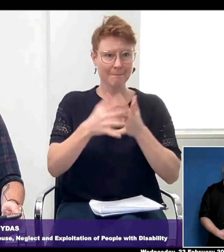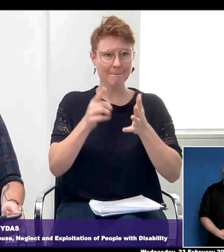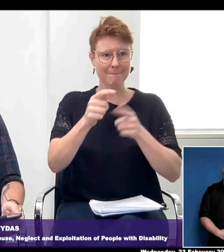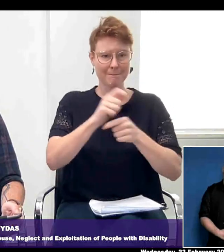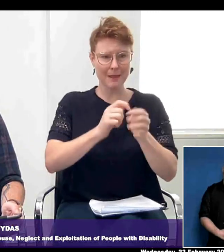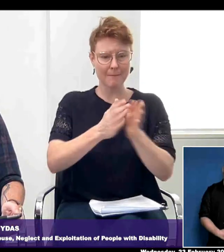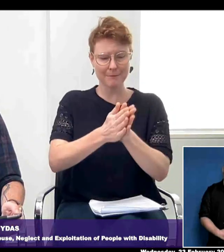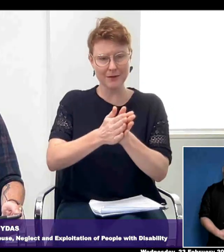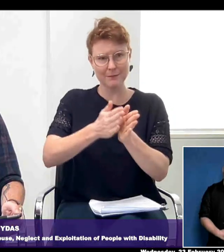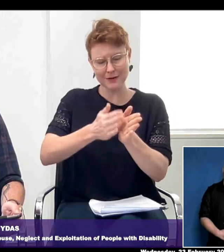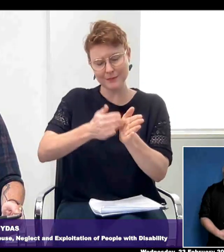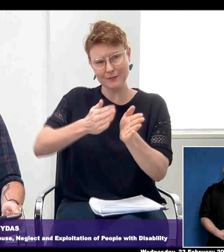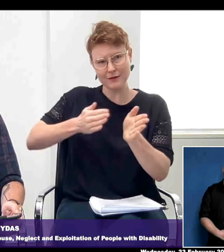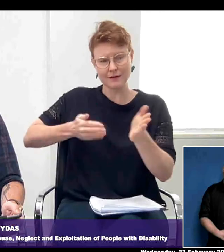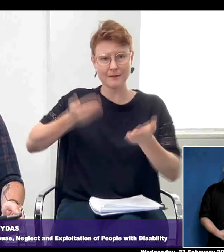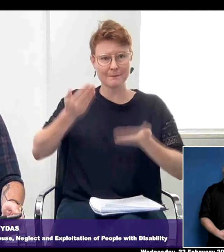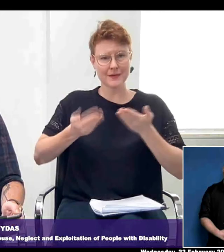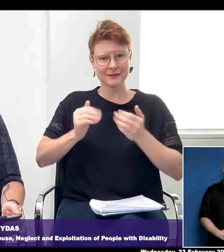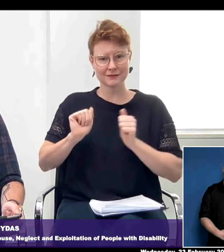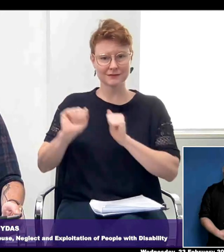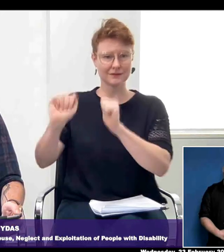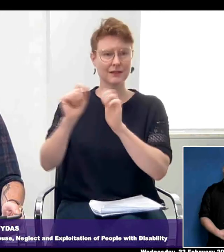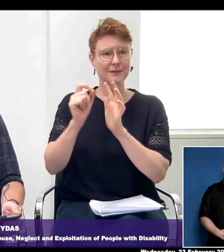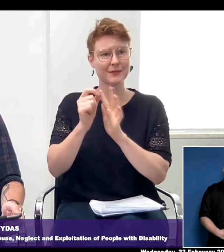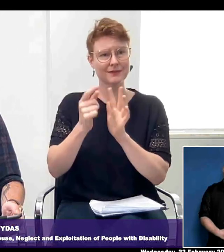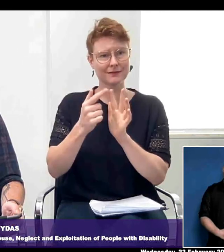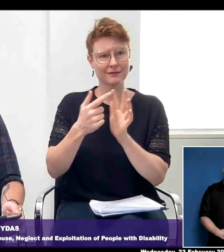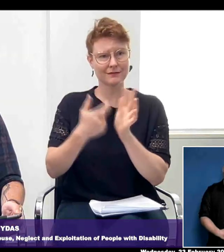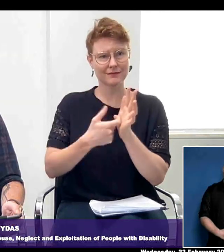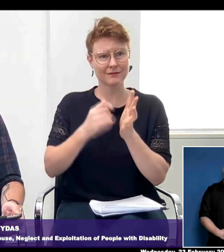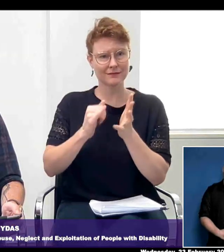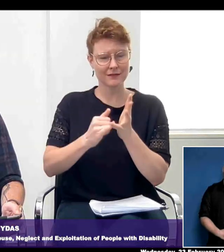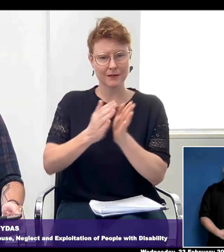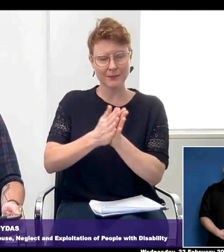receiving supports they need, they get further and further behind their peers.